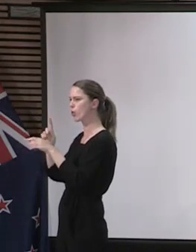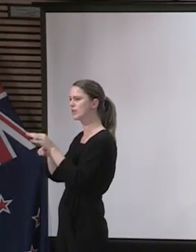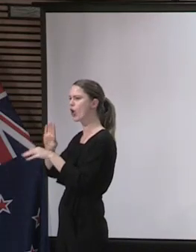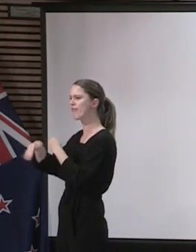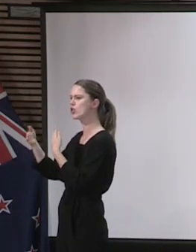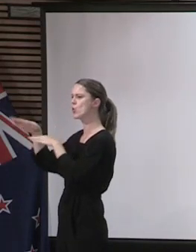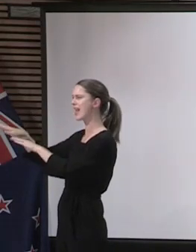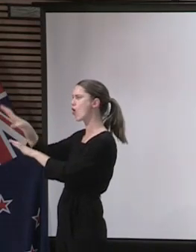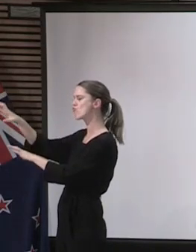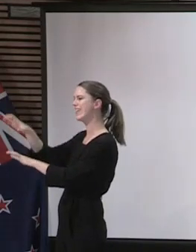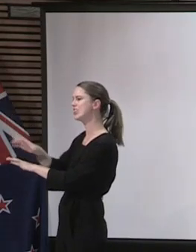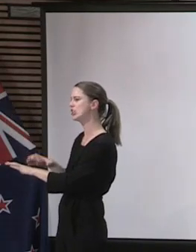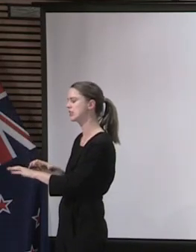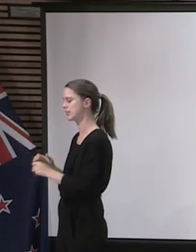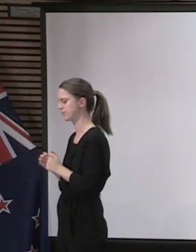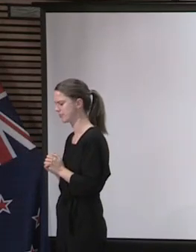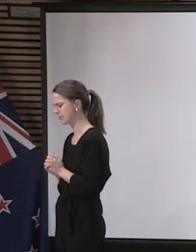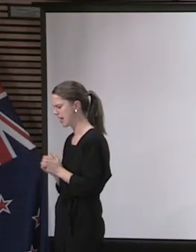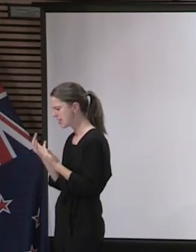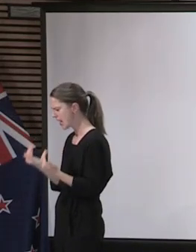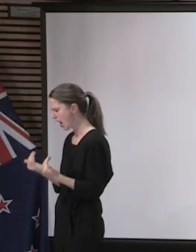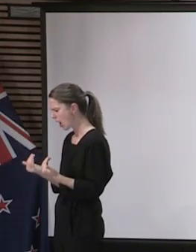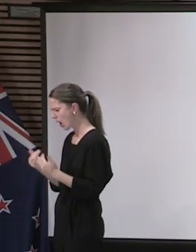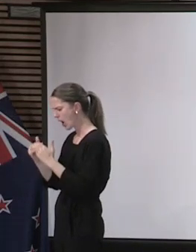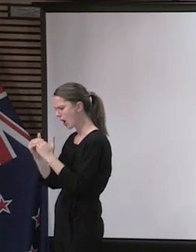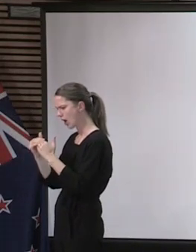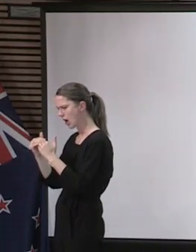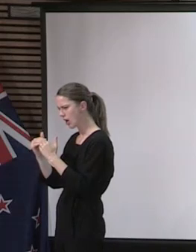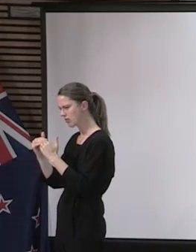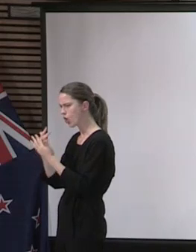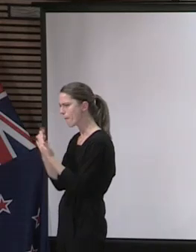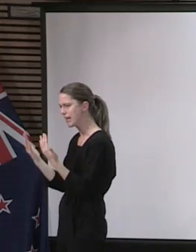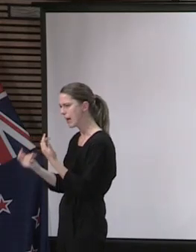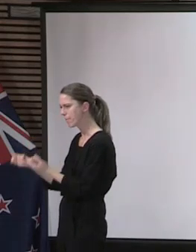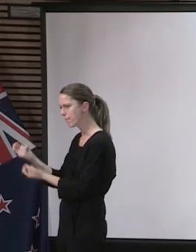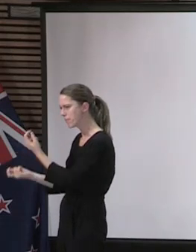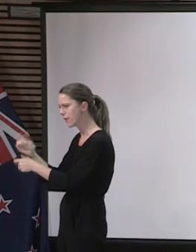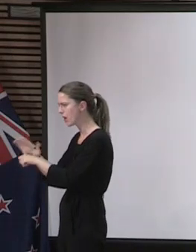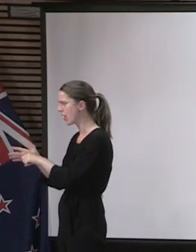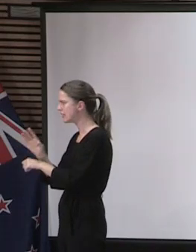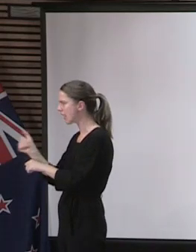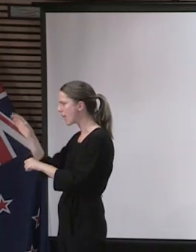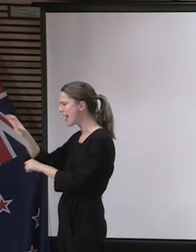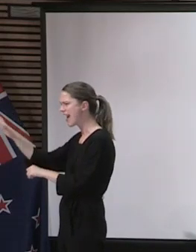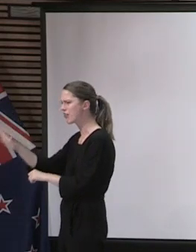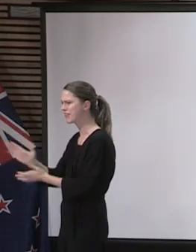report can I return to the question of the regions. I